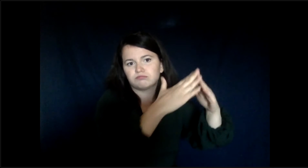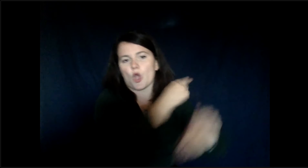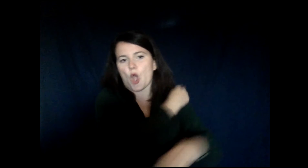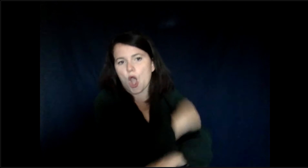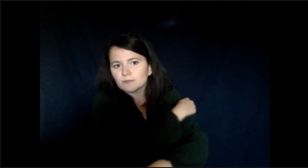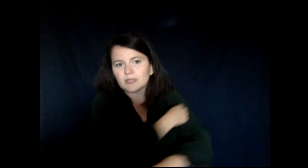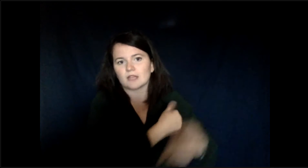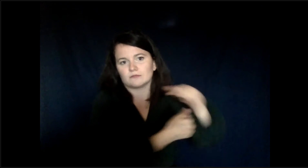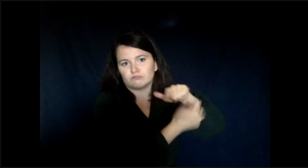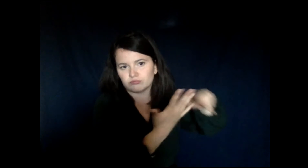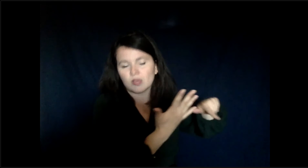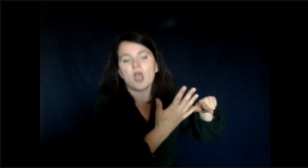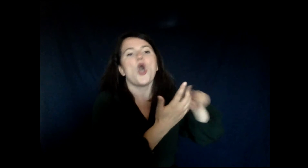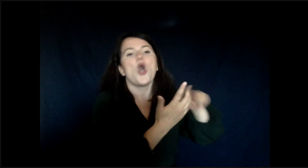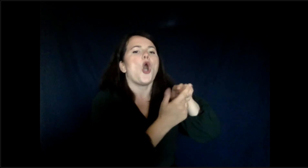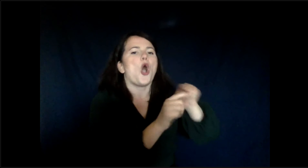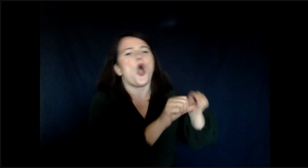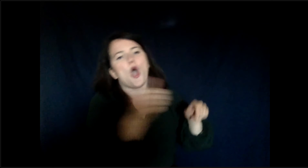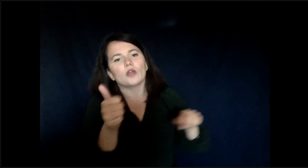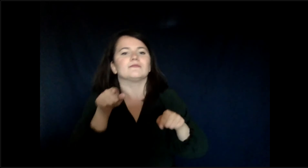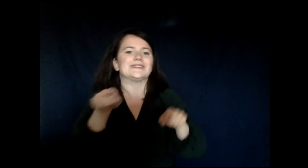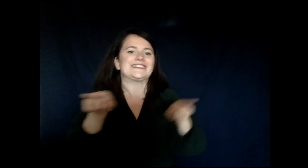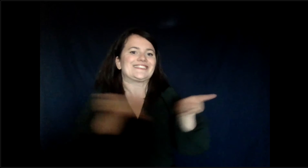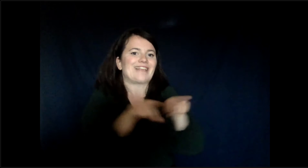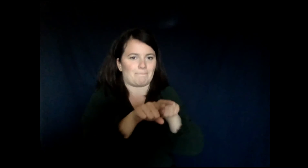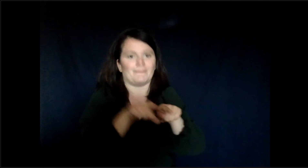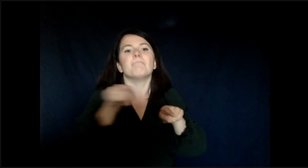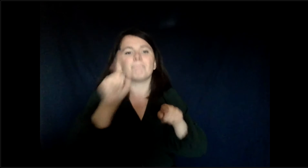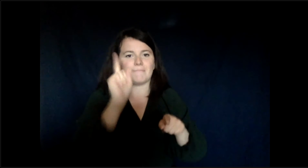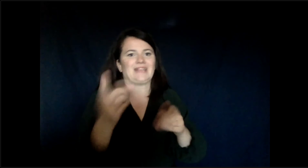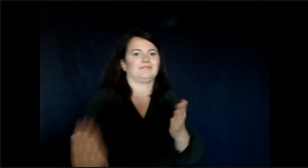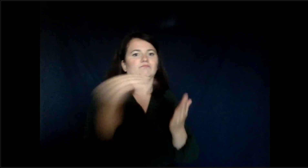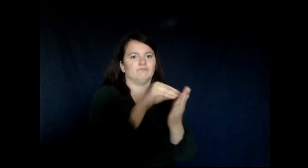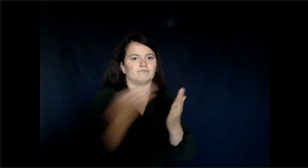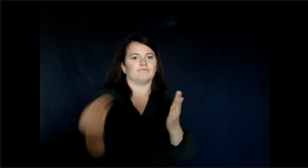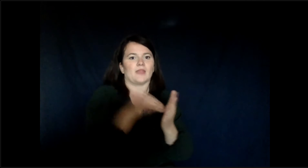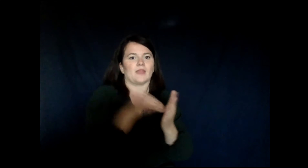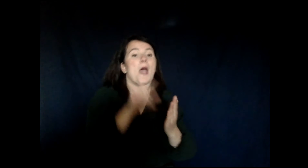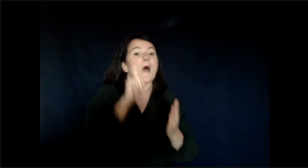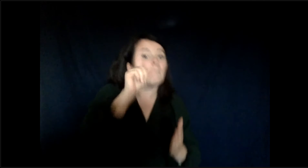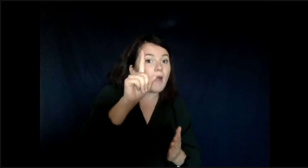This crisis will have huge impact on employment for everybody.